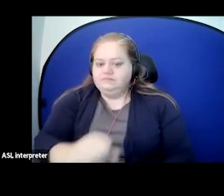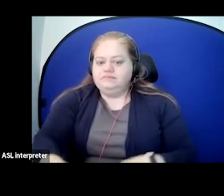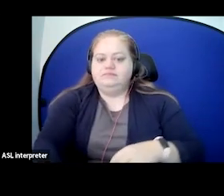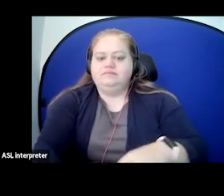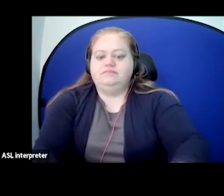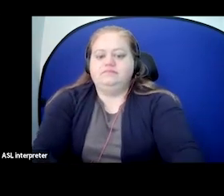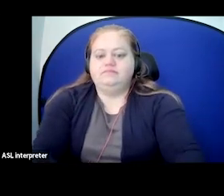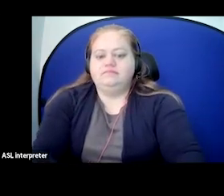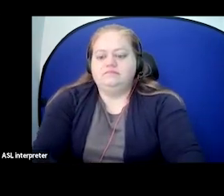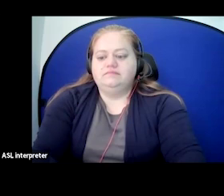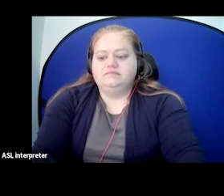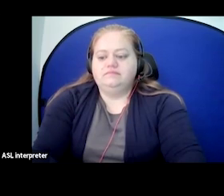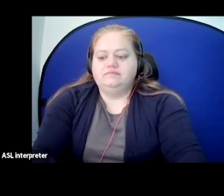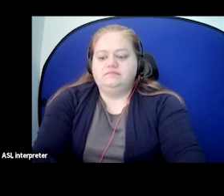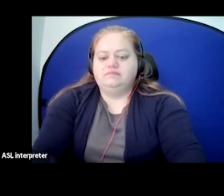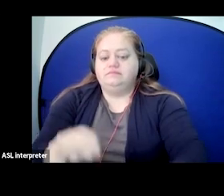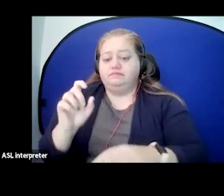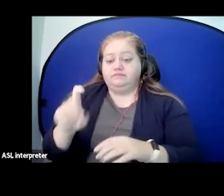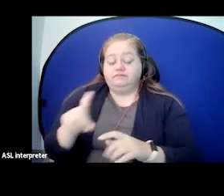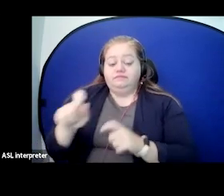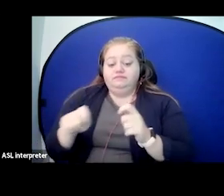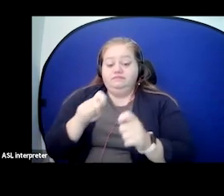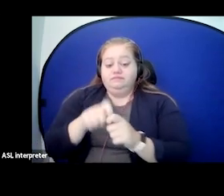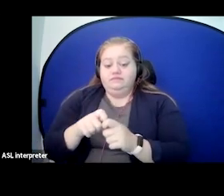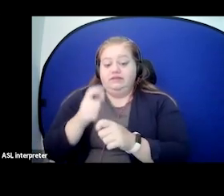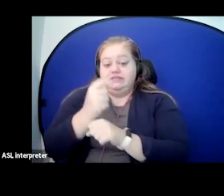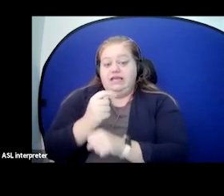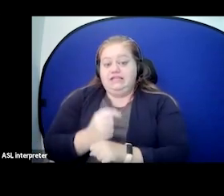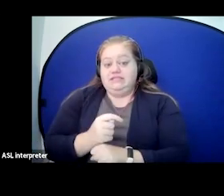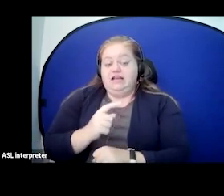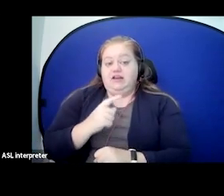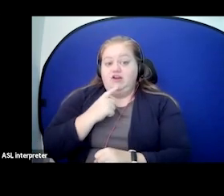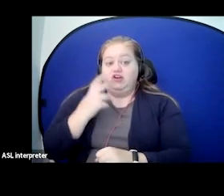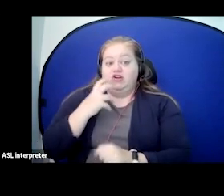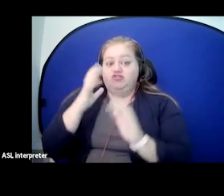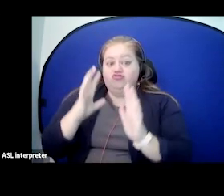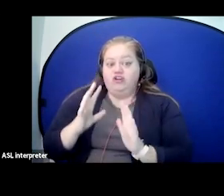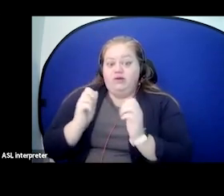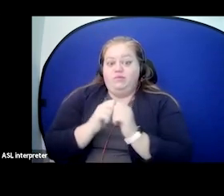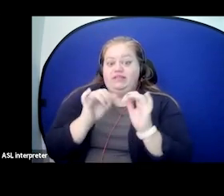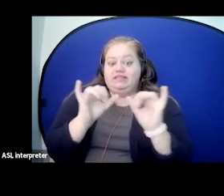So are there specific types of tasks that work exceptionally well with this system and maybe things that don't work so well?